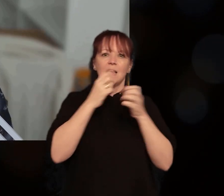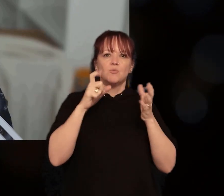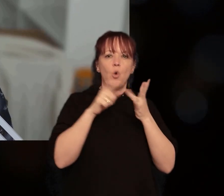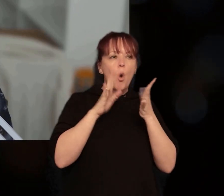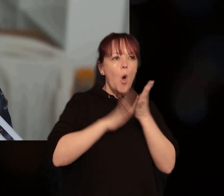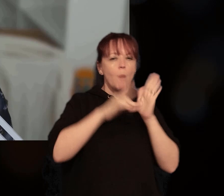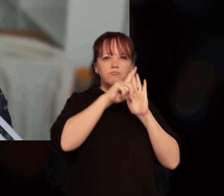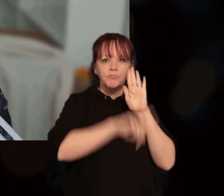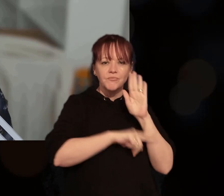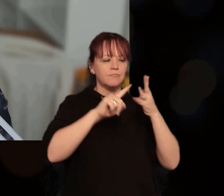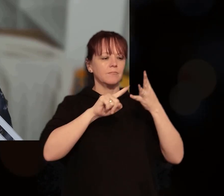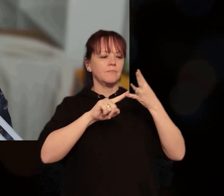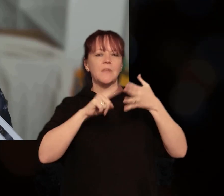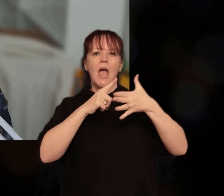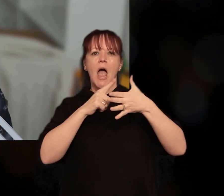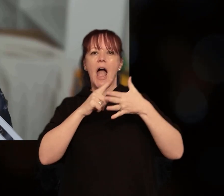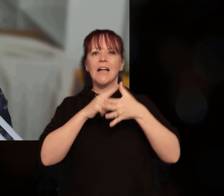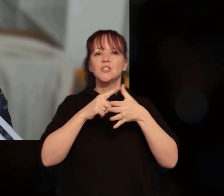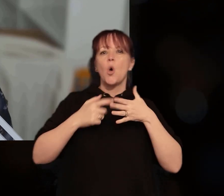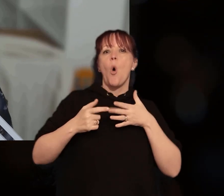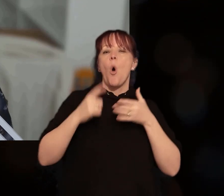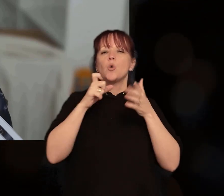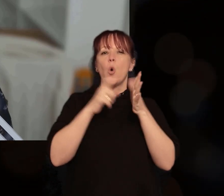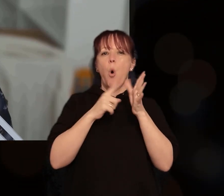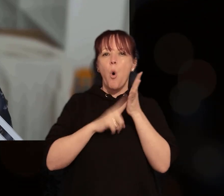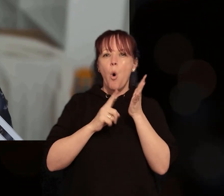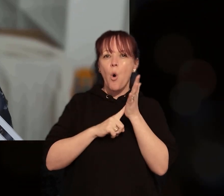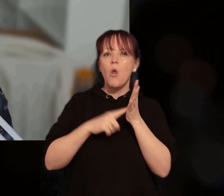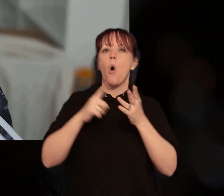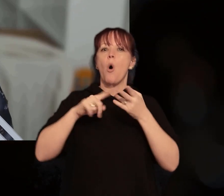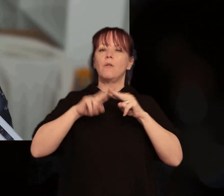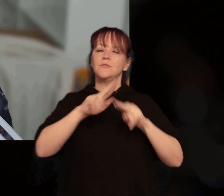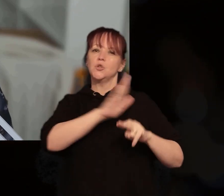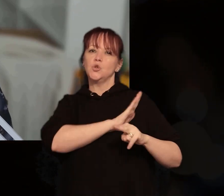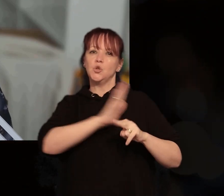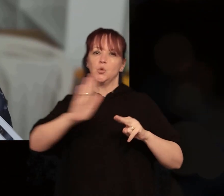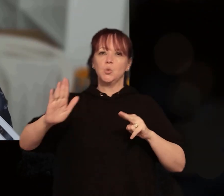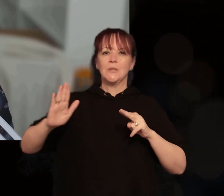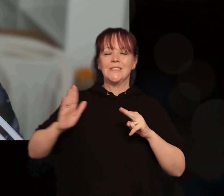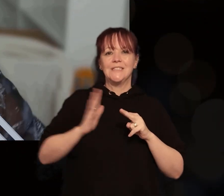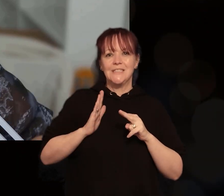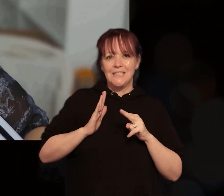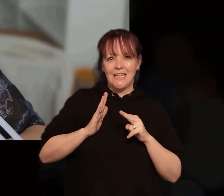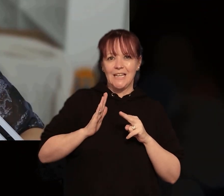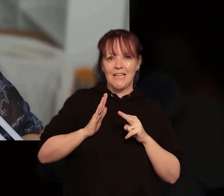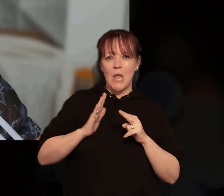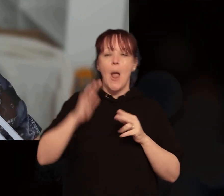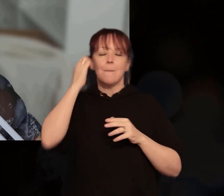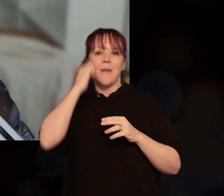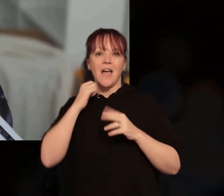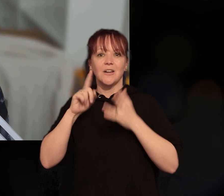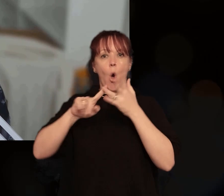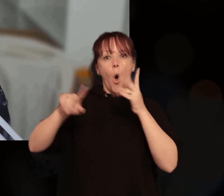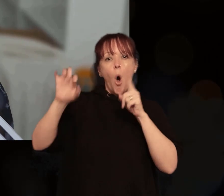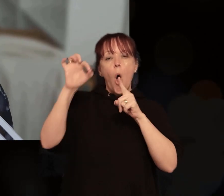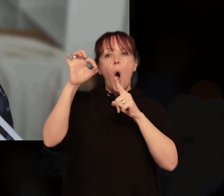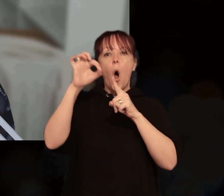and Call of Duty Black Ops 6's asymmetrical hearing loss correction. And the winner of 2024's